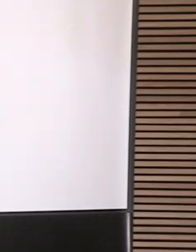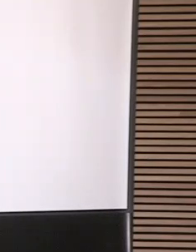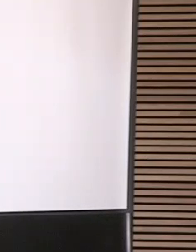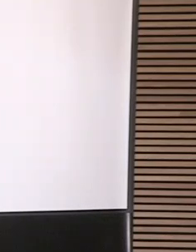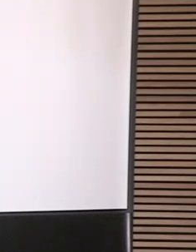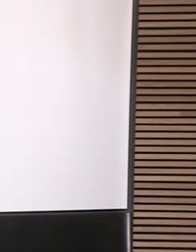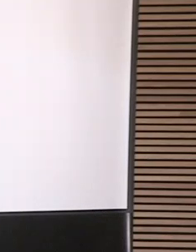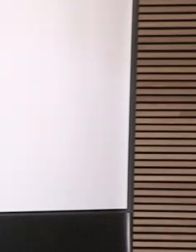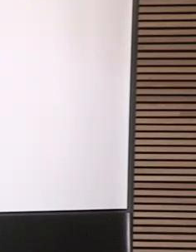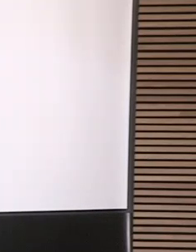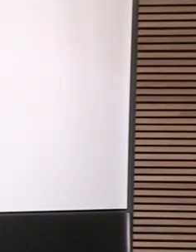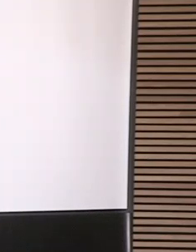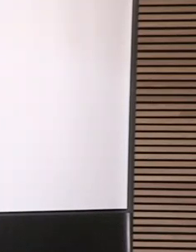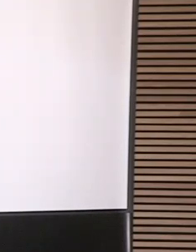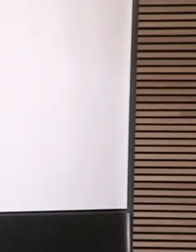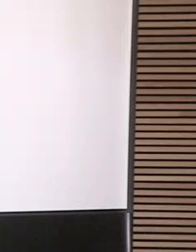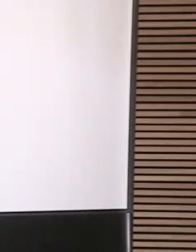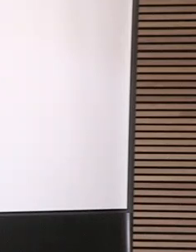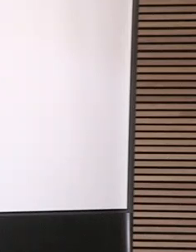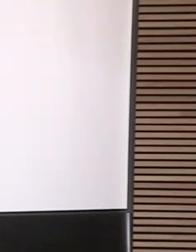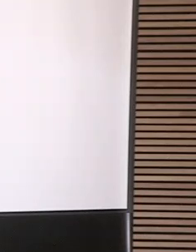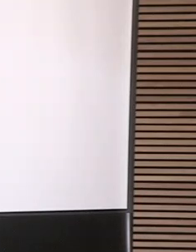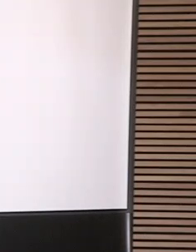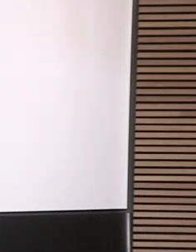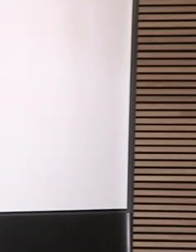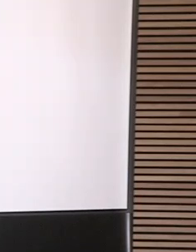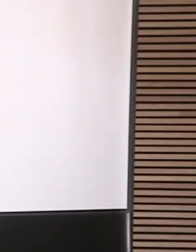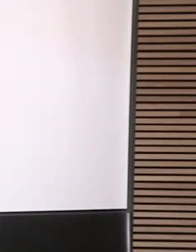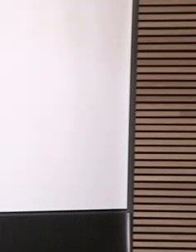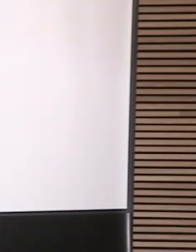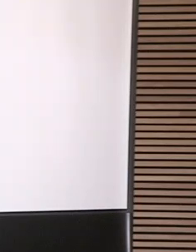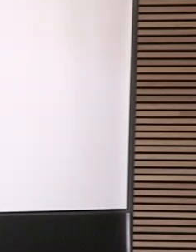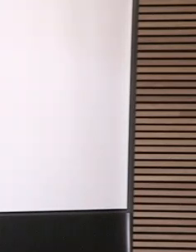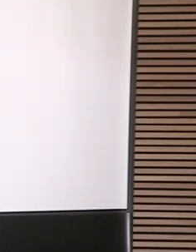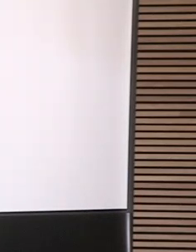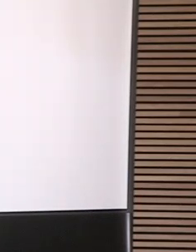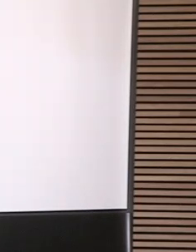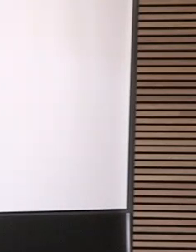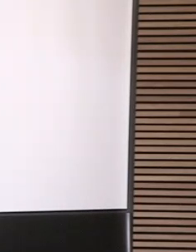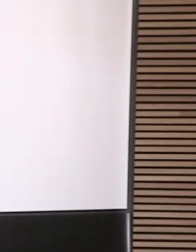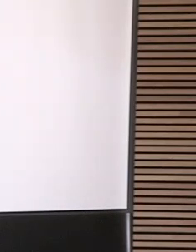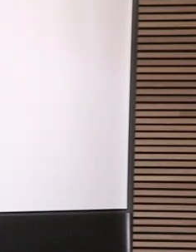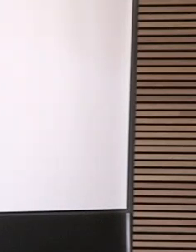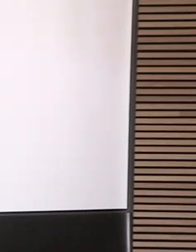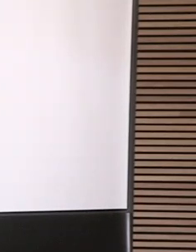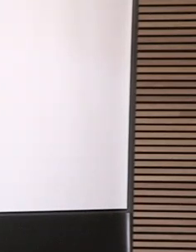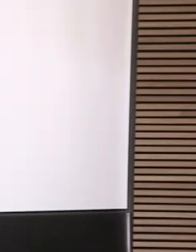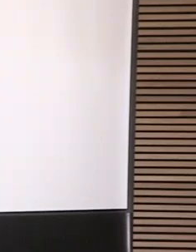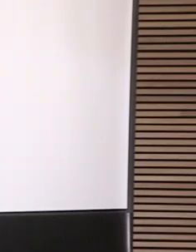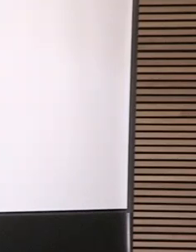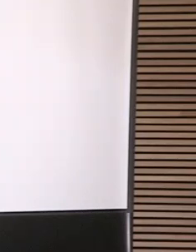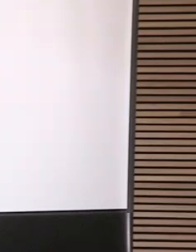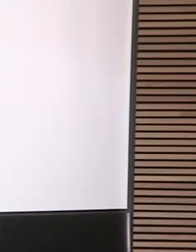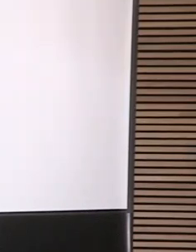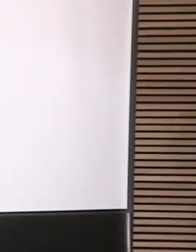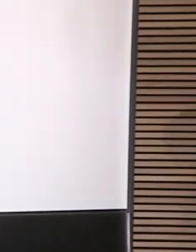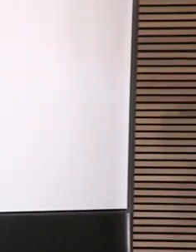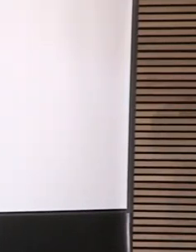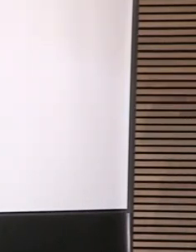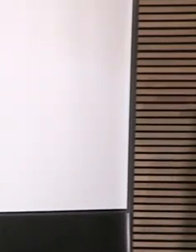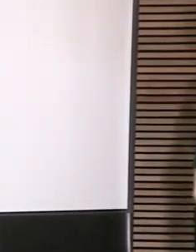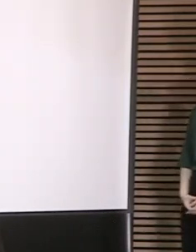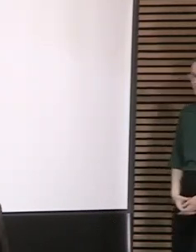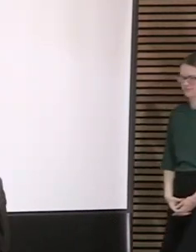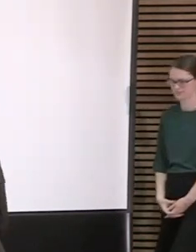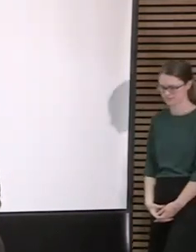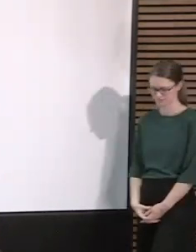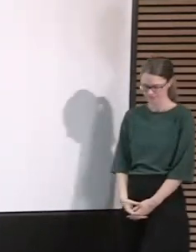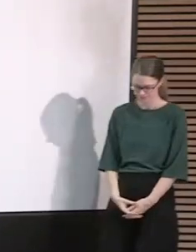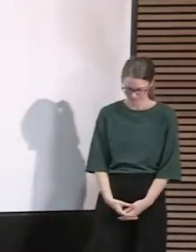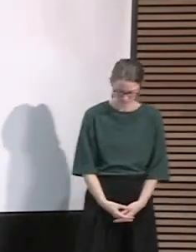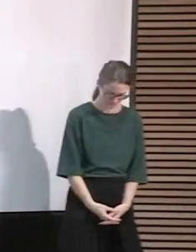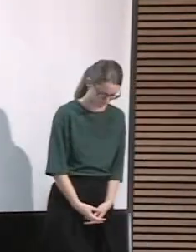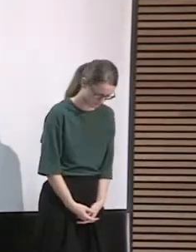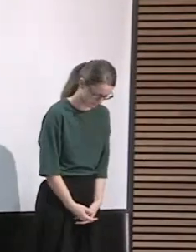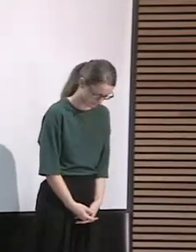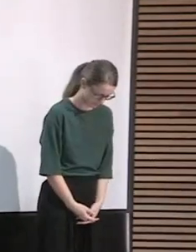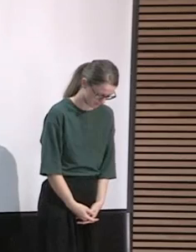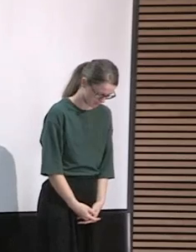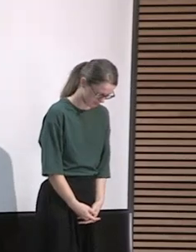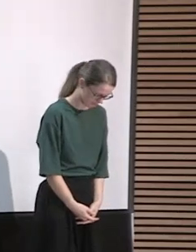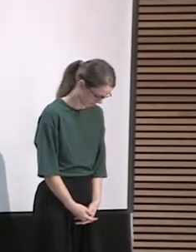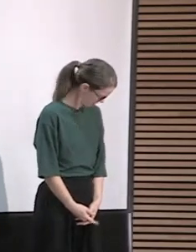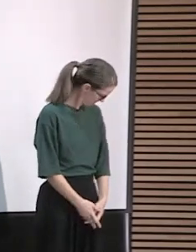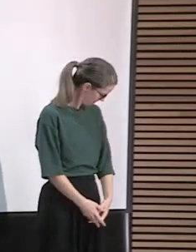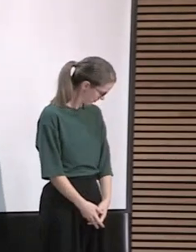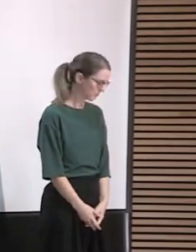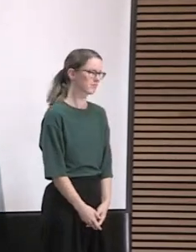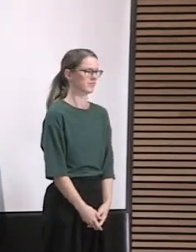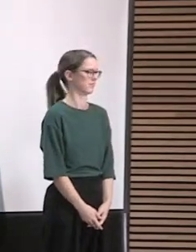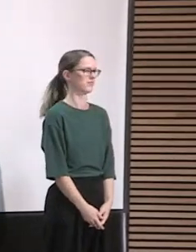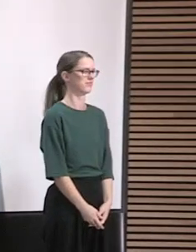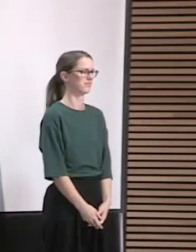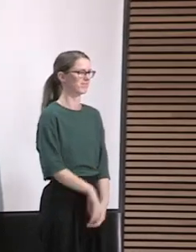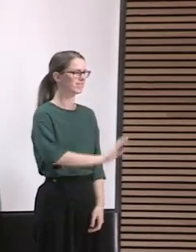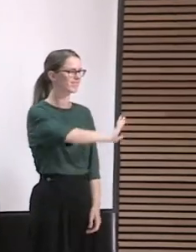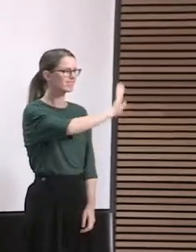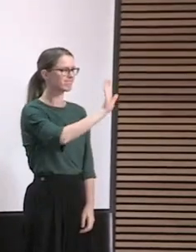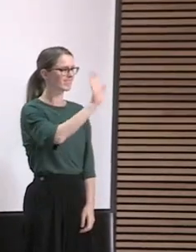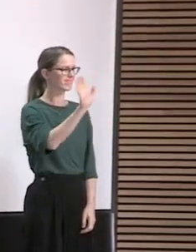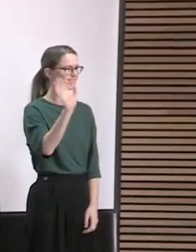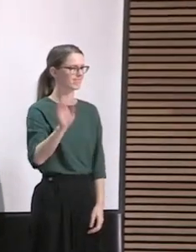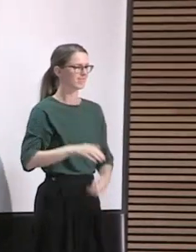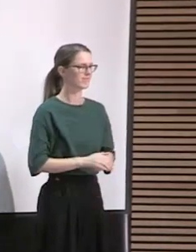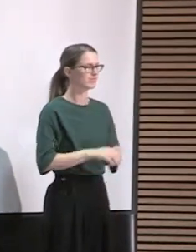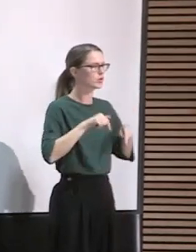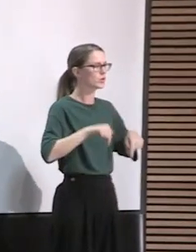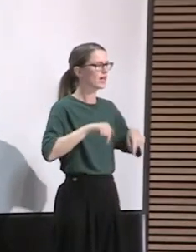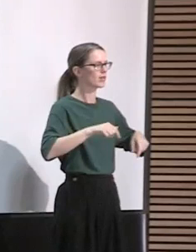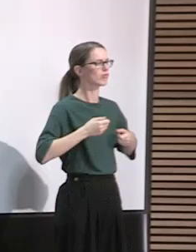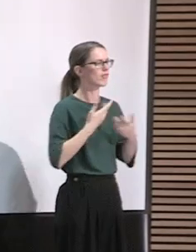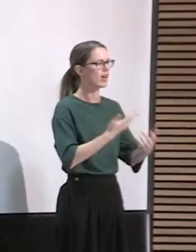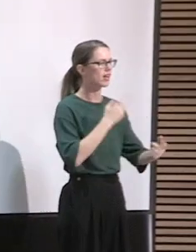Service.